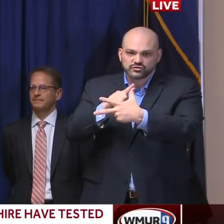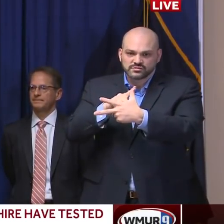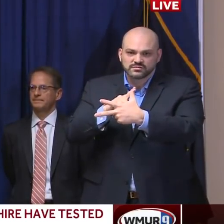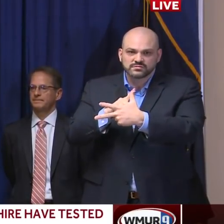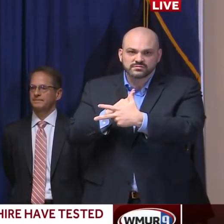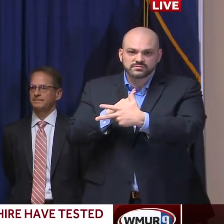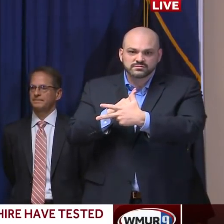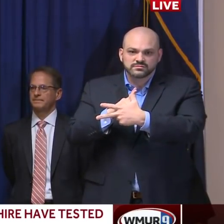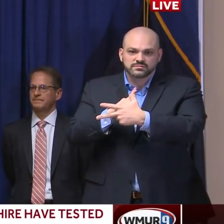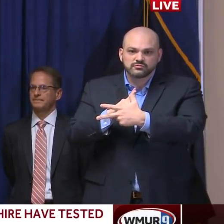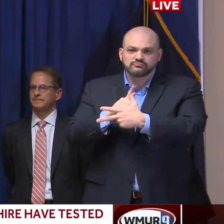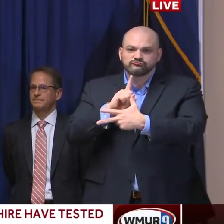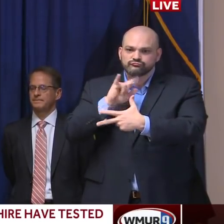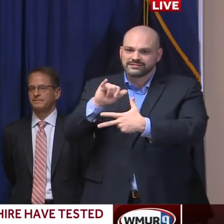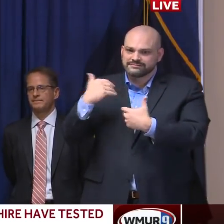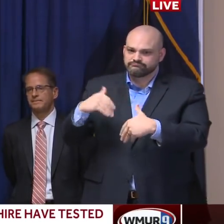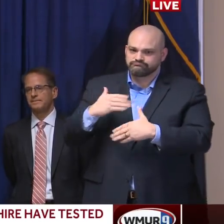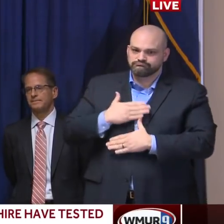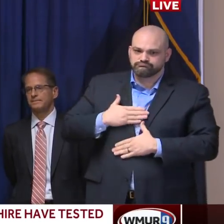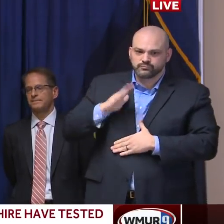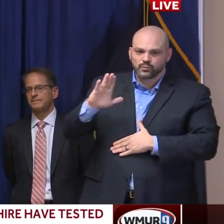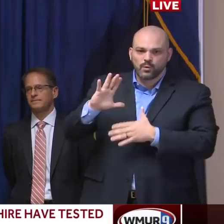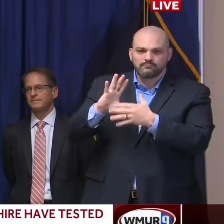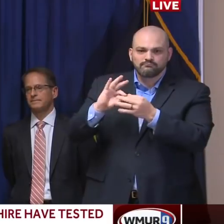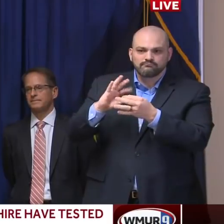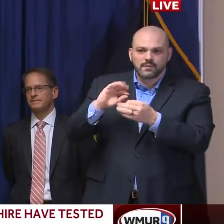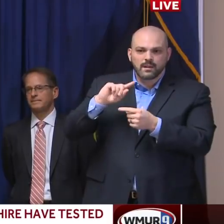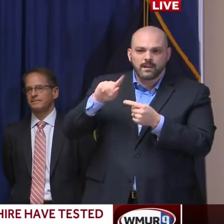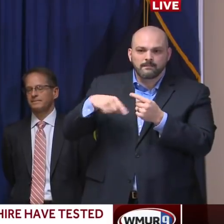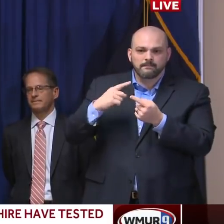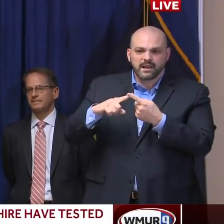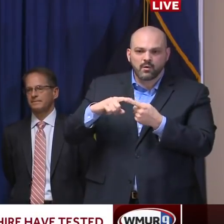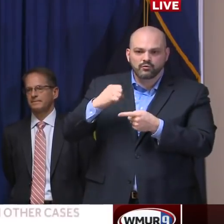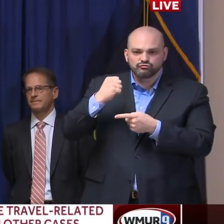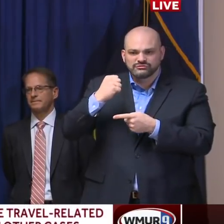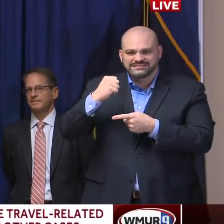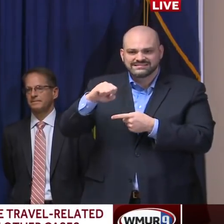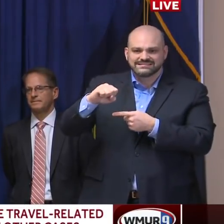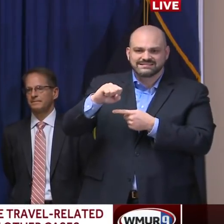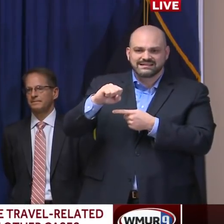LET ME GRAB THIS ONE IF YOU DON’T MIND.